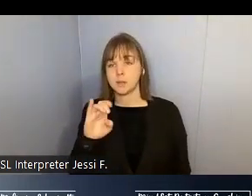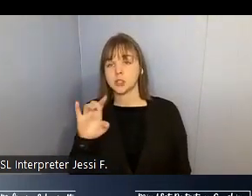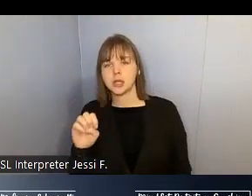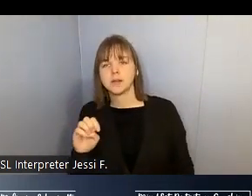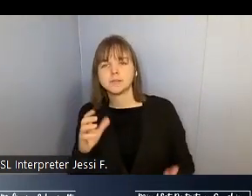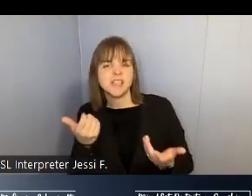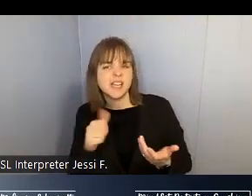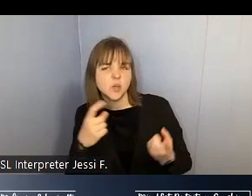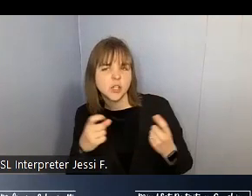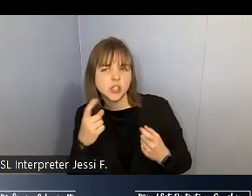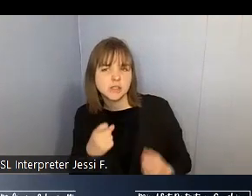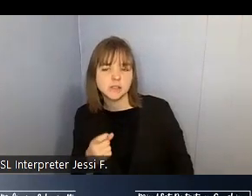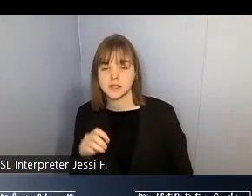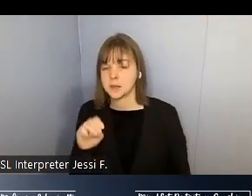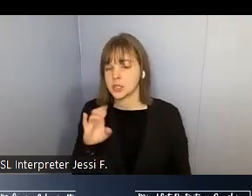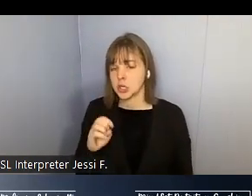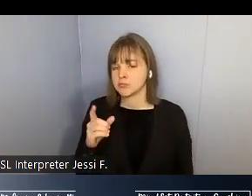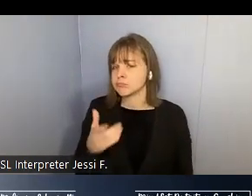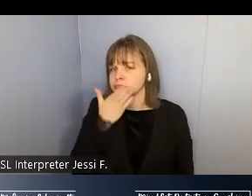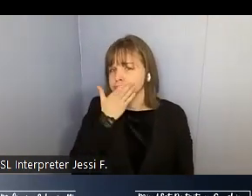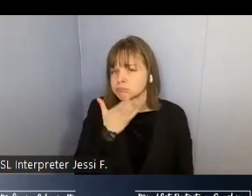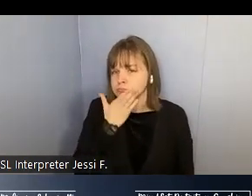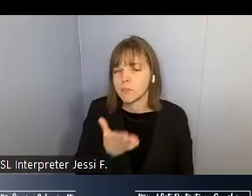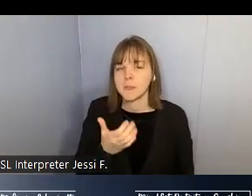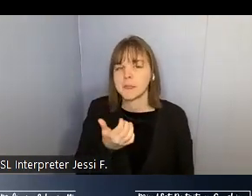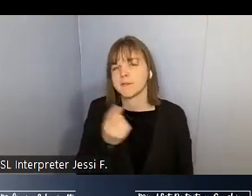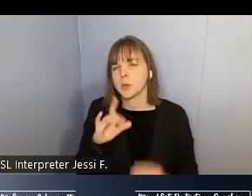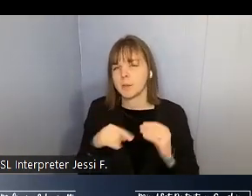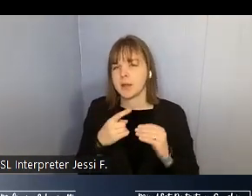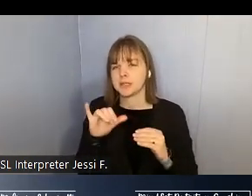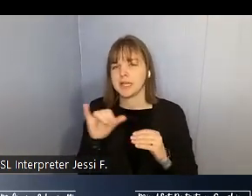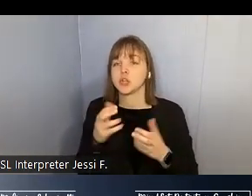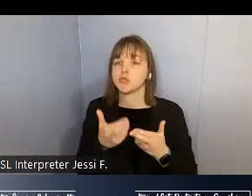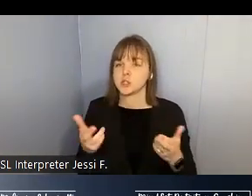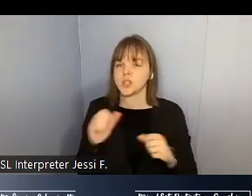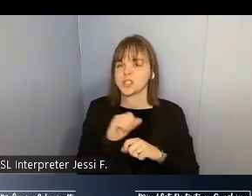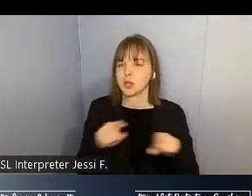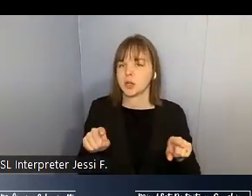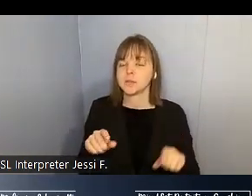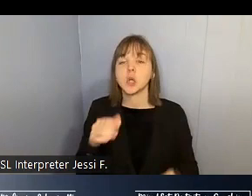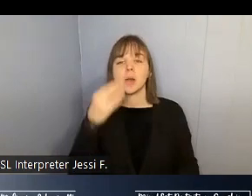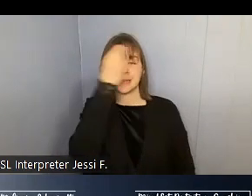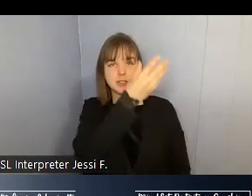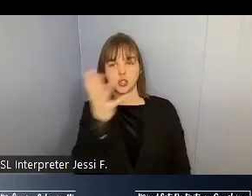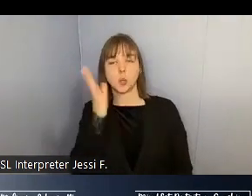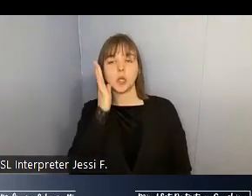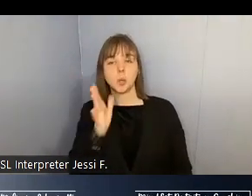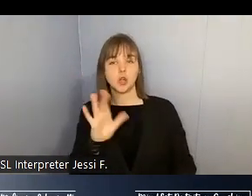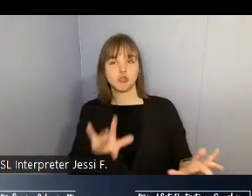Nope. Doing pretty well. There are a couple about sharing out the resource. So we are recording this to share out the video again